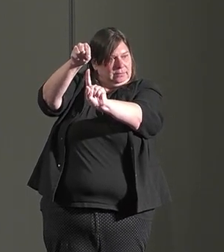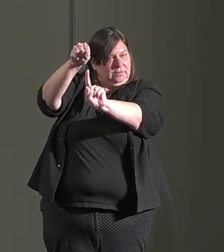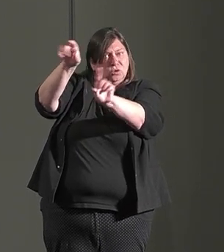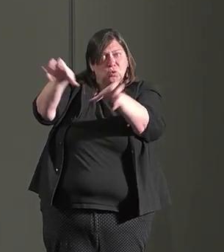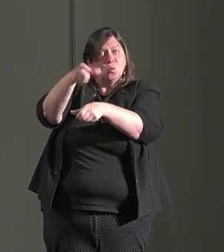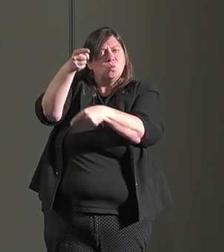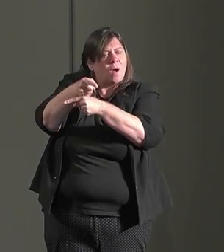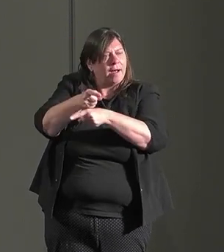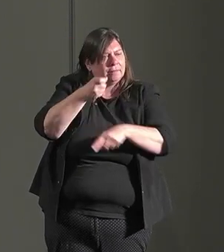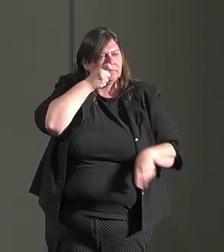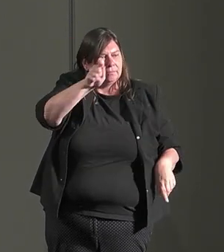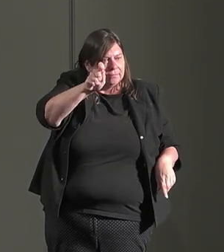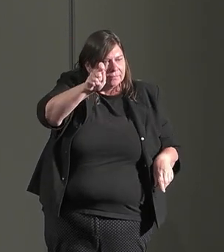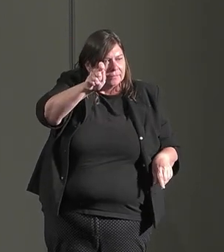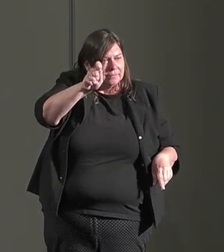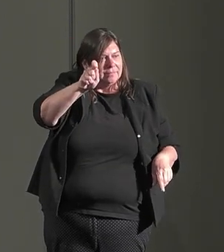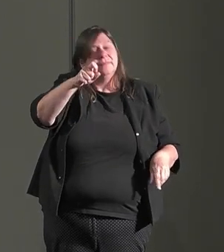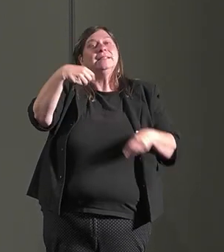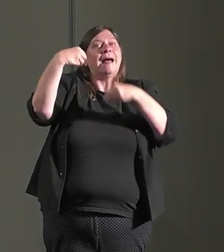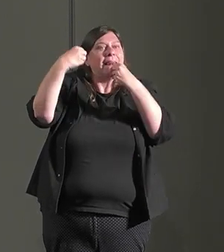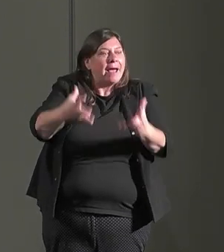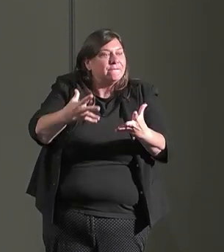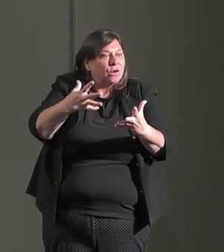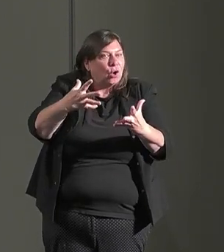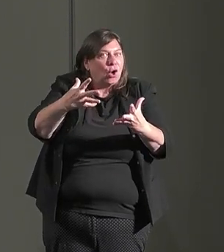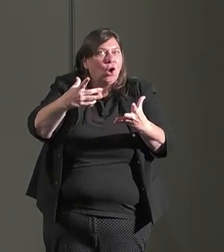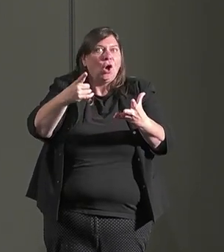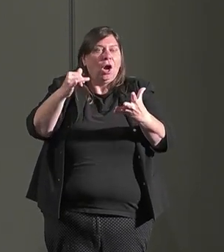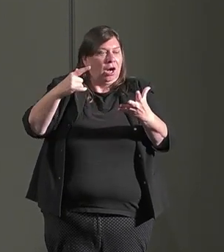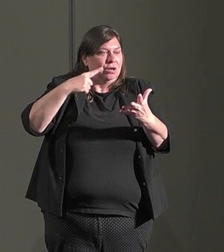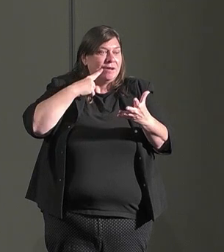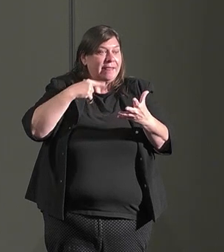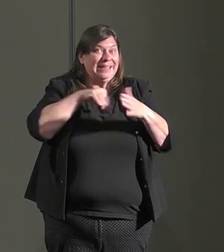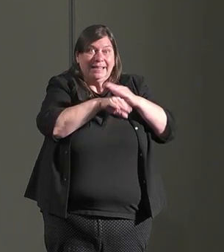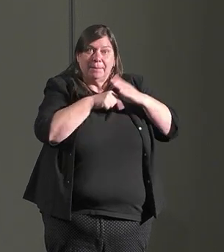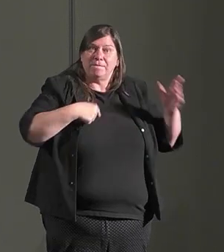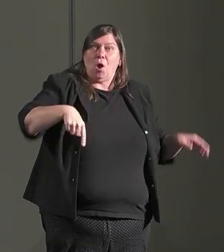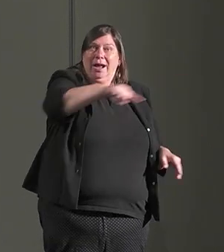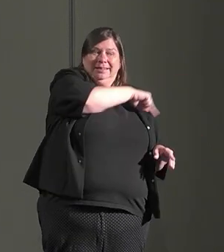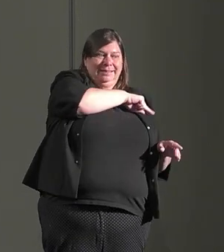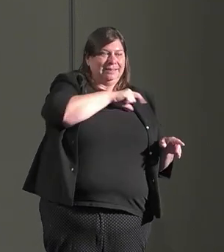the right thing and deliver it into the marketplace and shift the focus away from